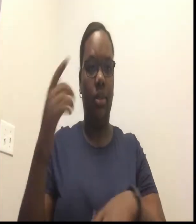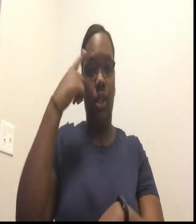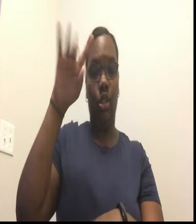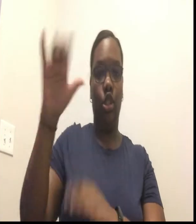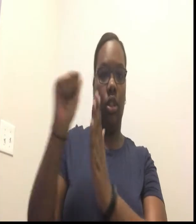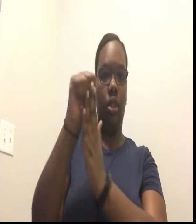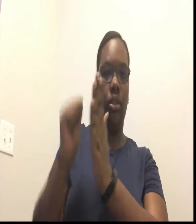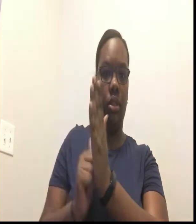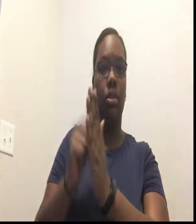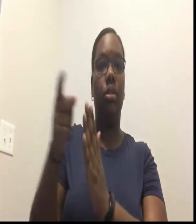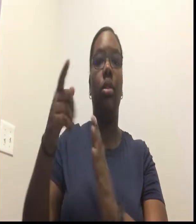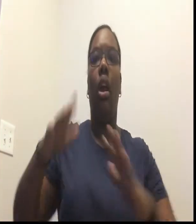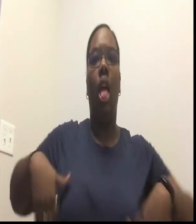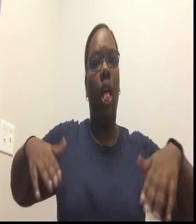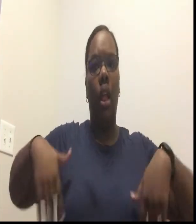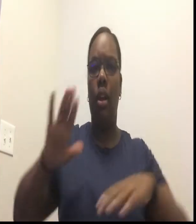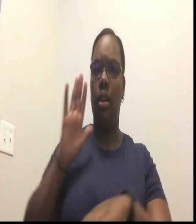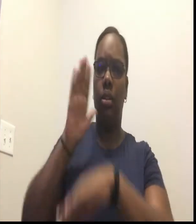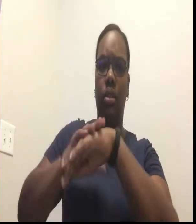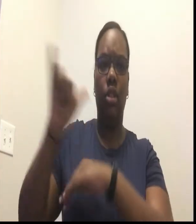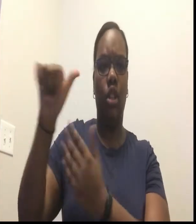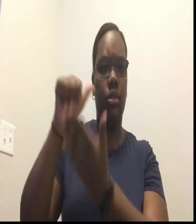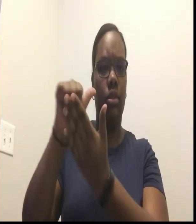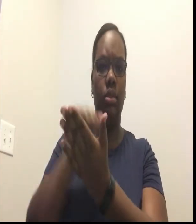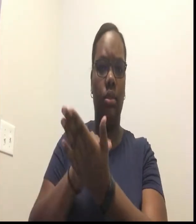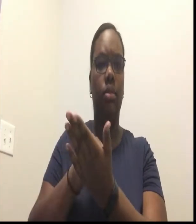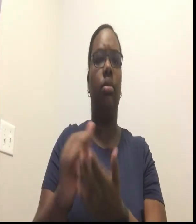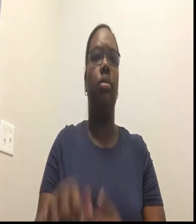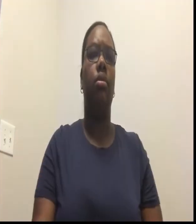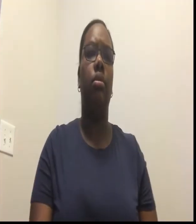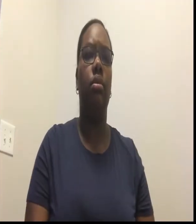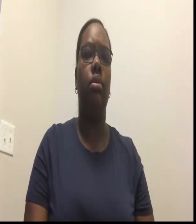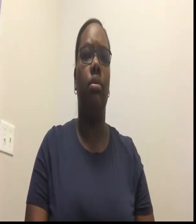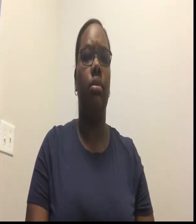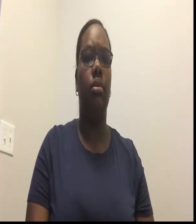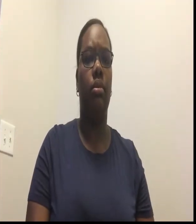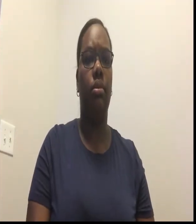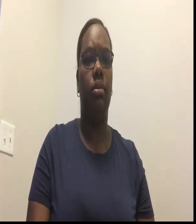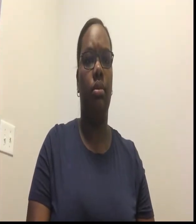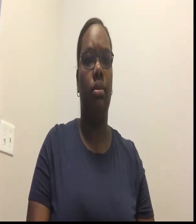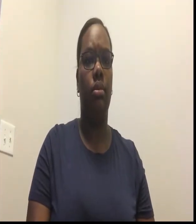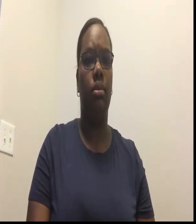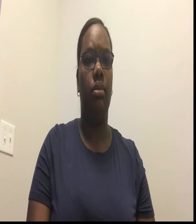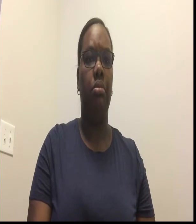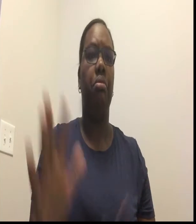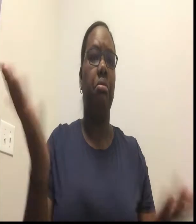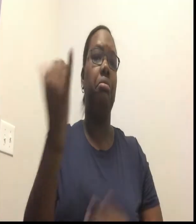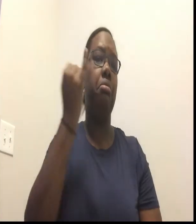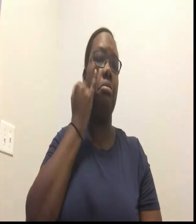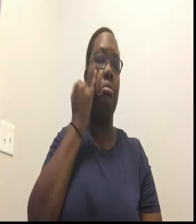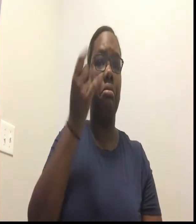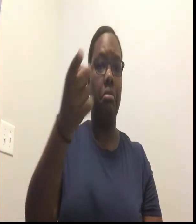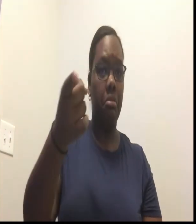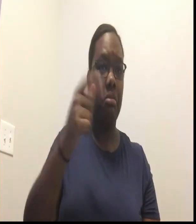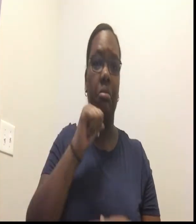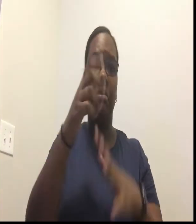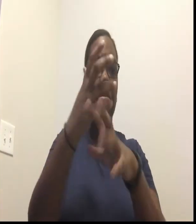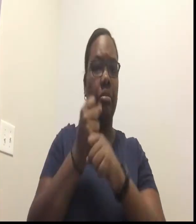you will make a motion a main motion "Madam Chairwoman, Chairperson I make a